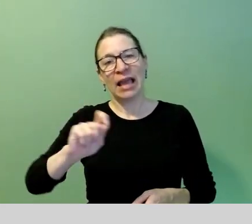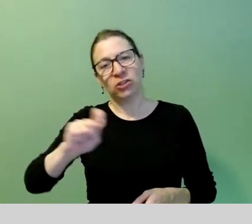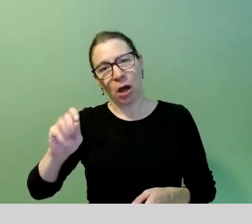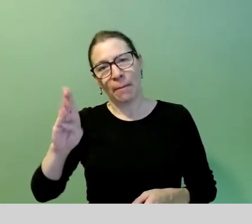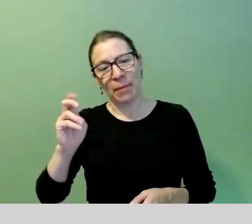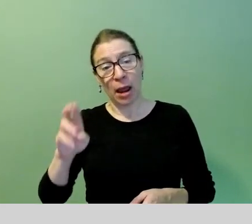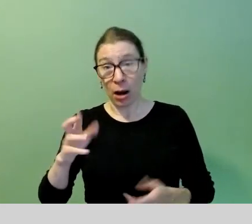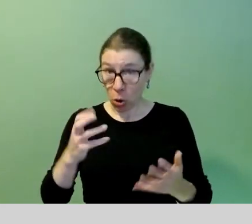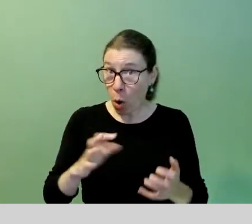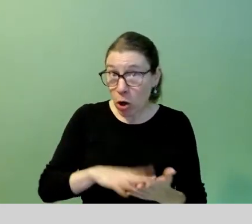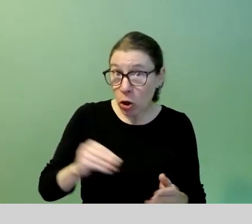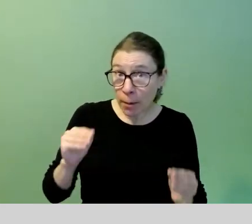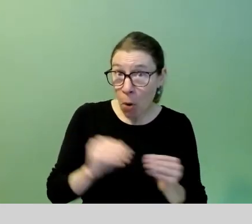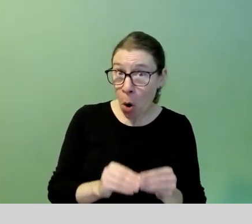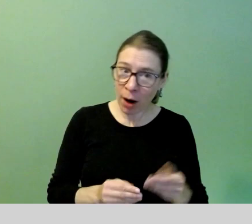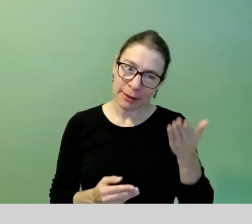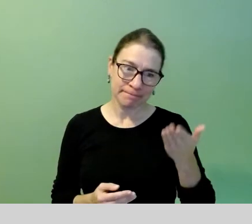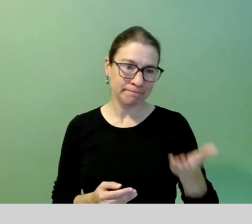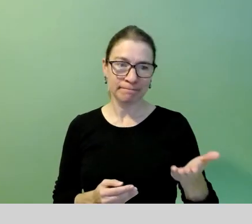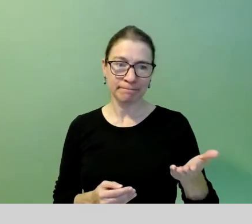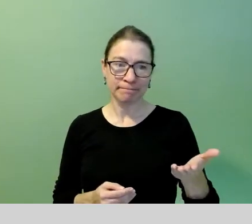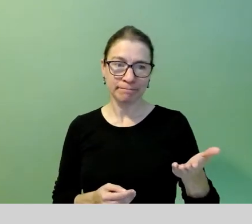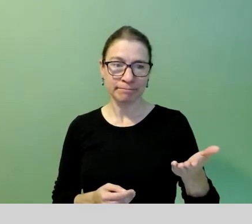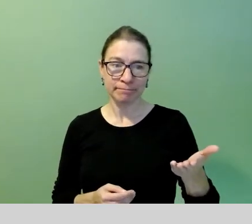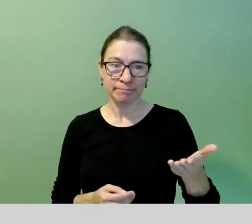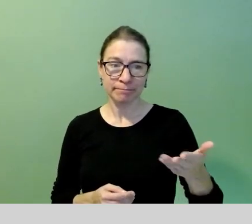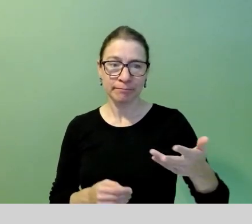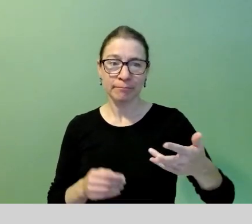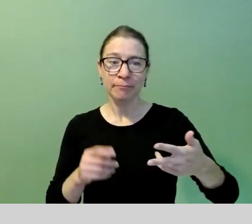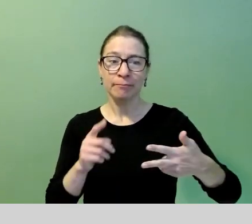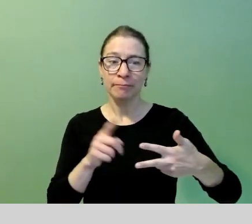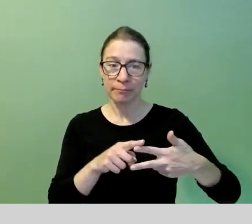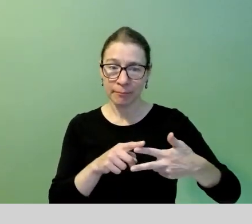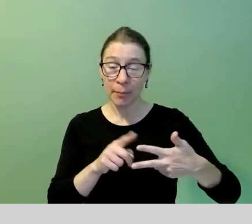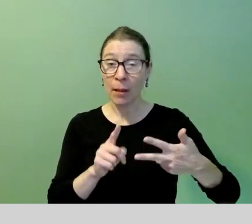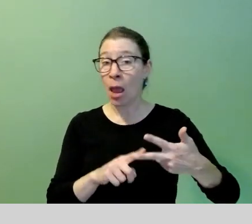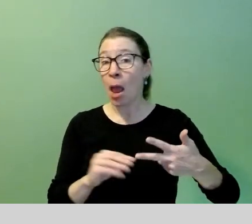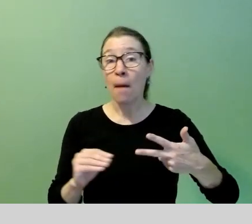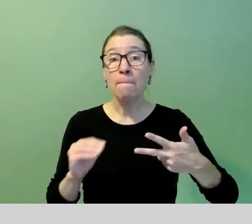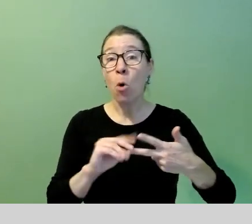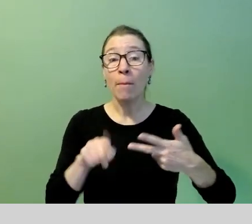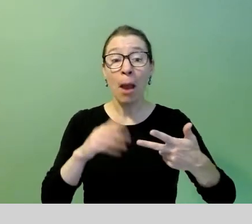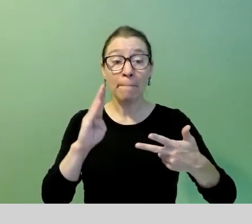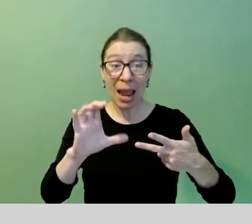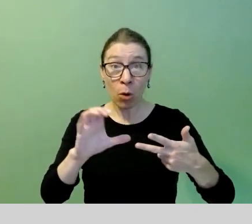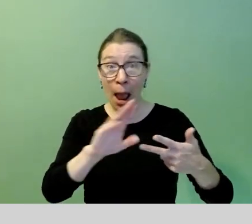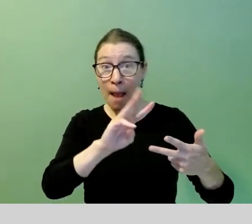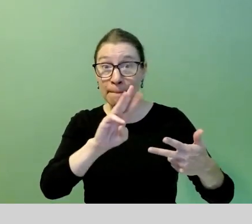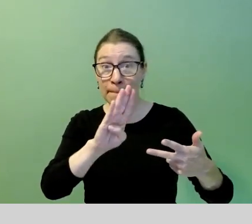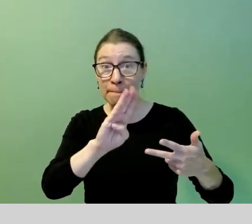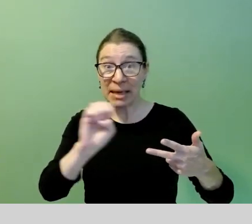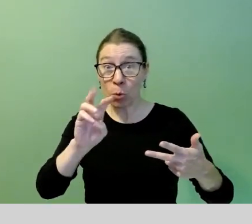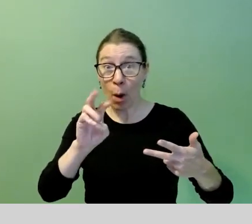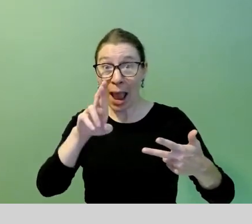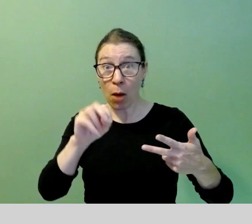and game development, go to ppb.dev, to learn more about briefcase and the viewer project, go to beeware.org.